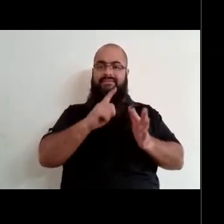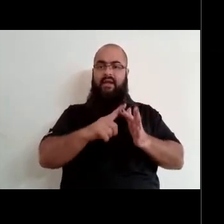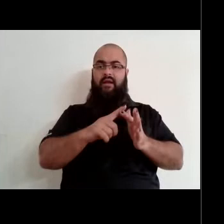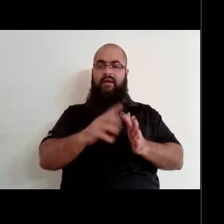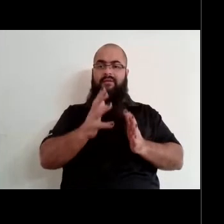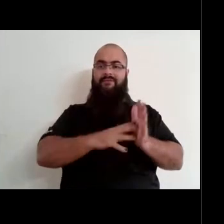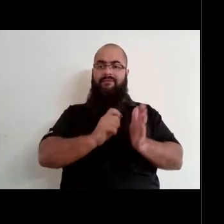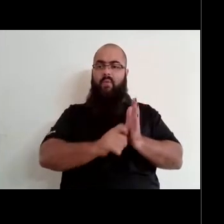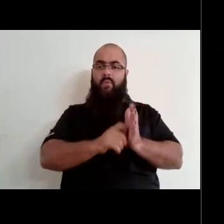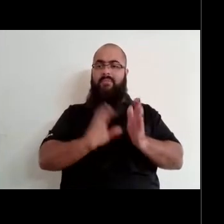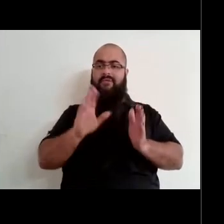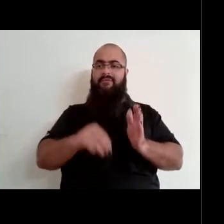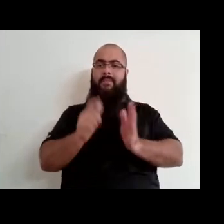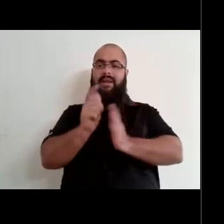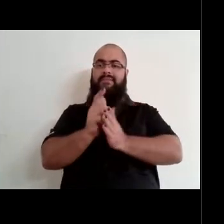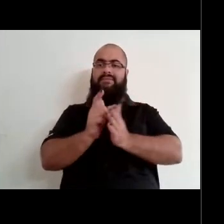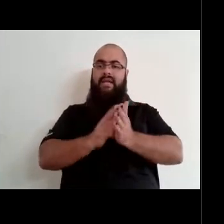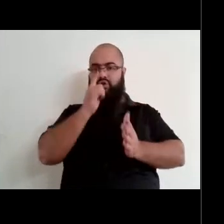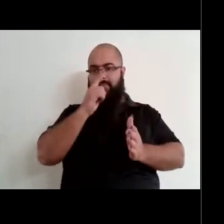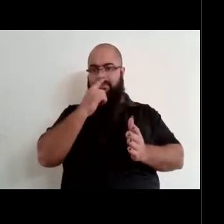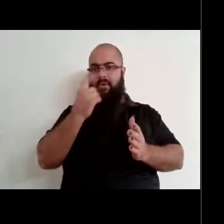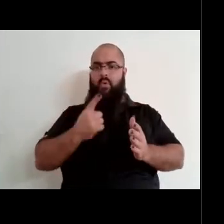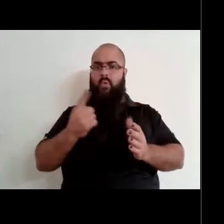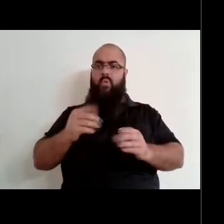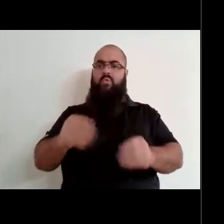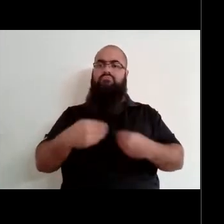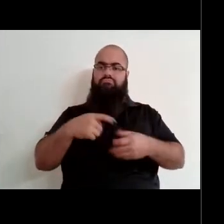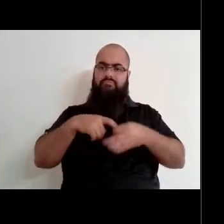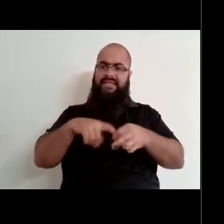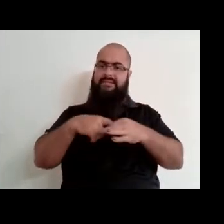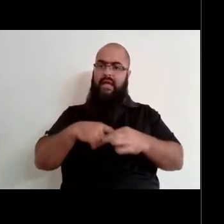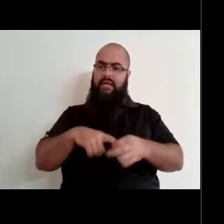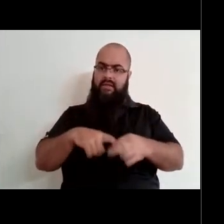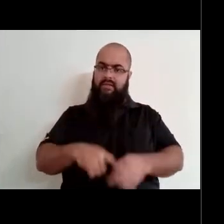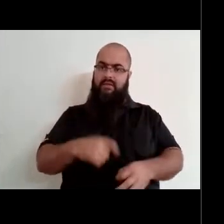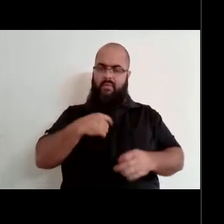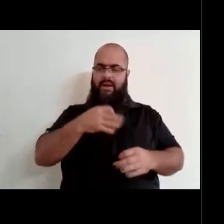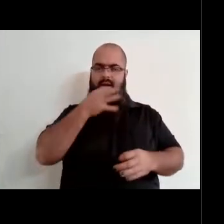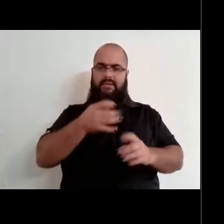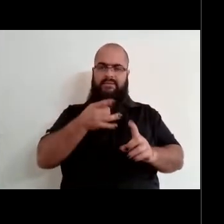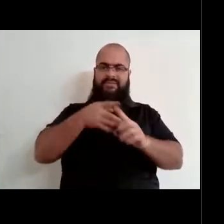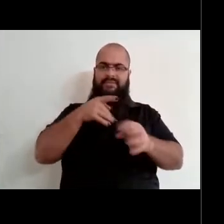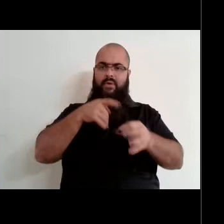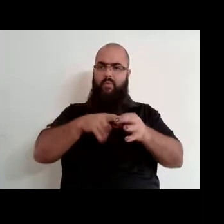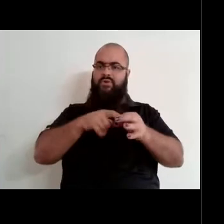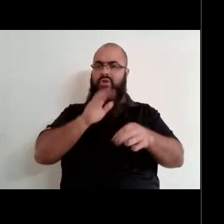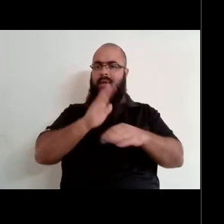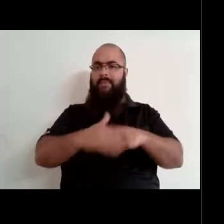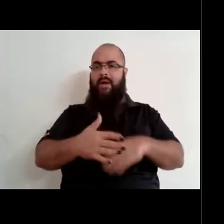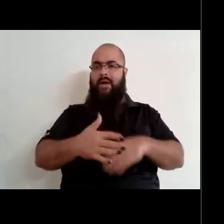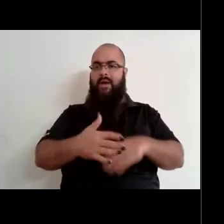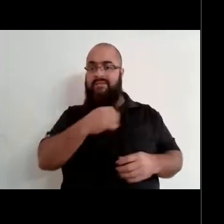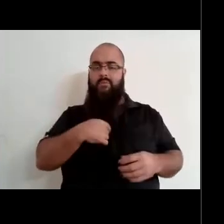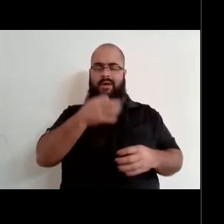the father with bruises, so he wants an urgent order for the children to stay with him so